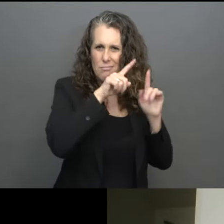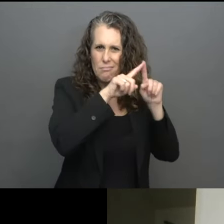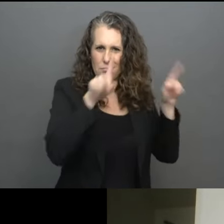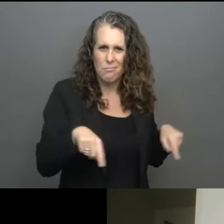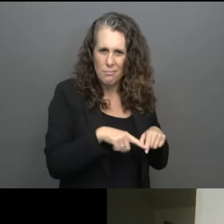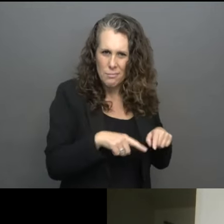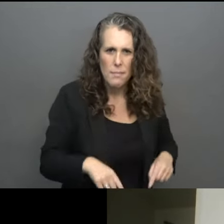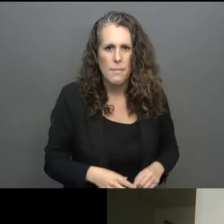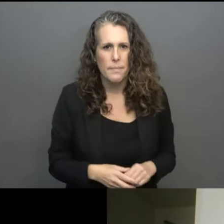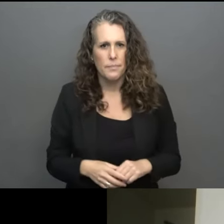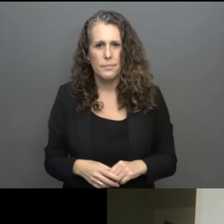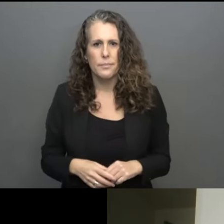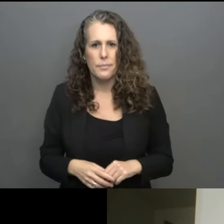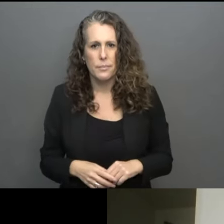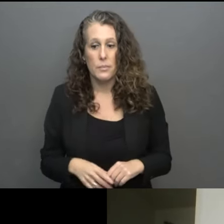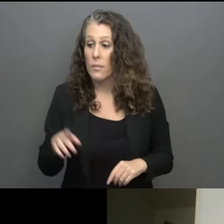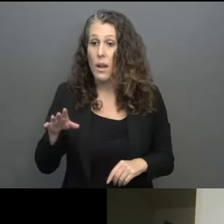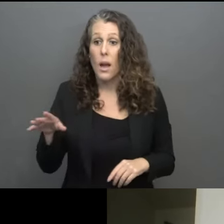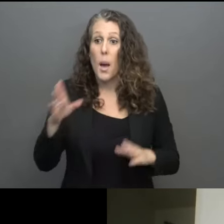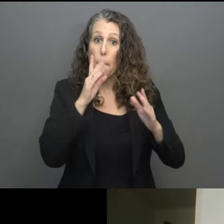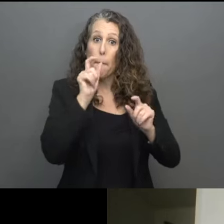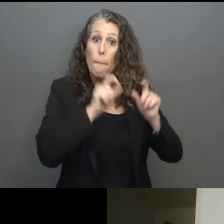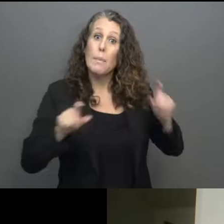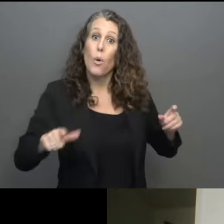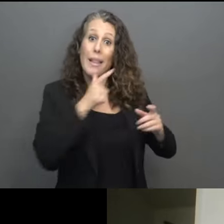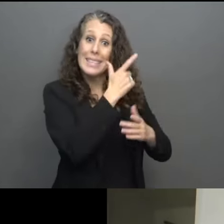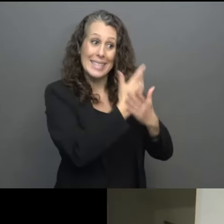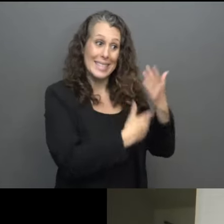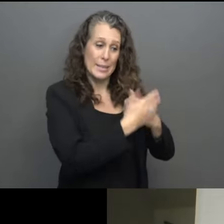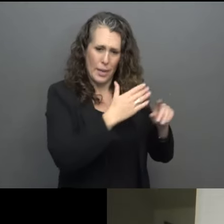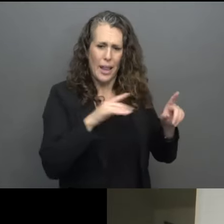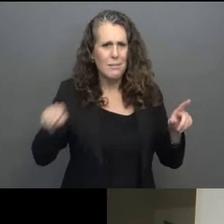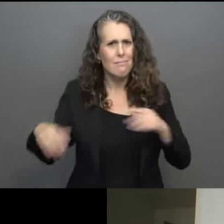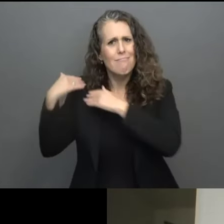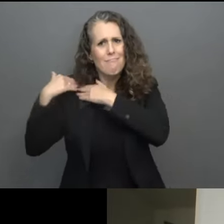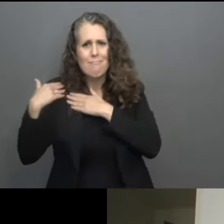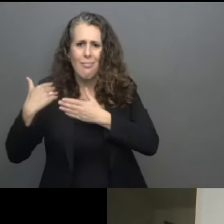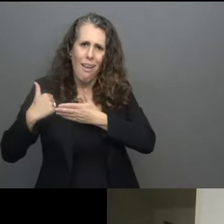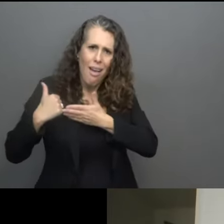they are supposed to help us with disability to attain their optimum potential at work,